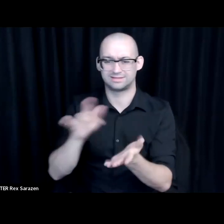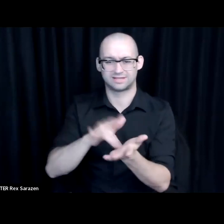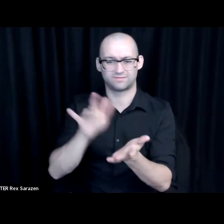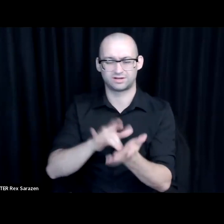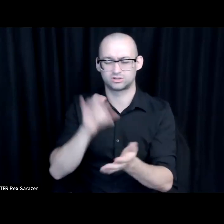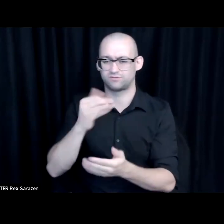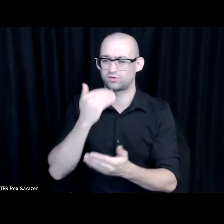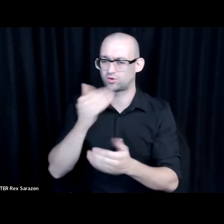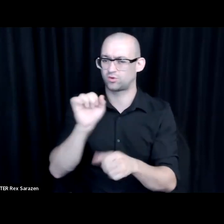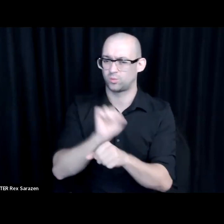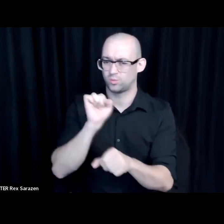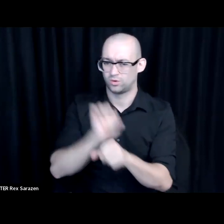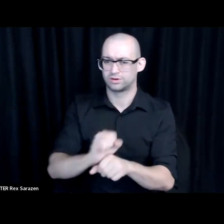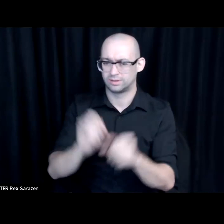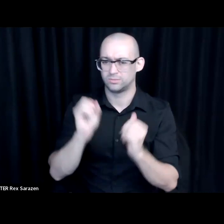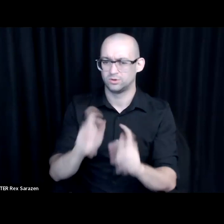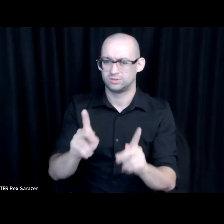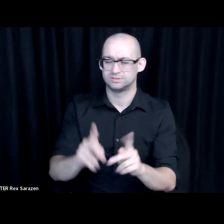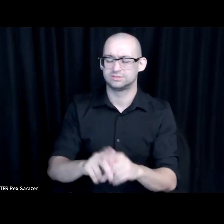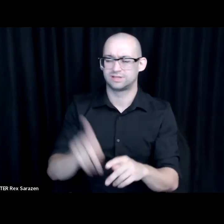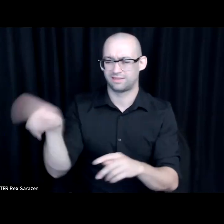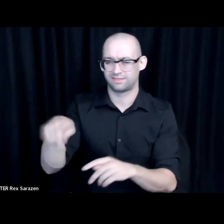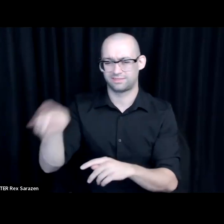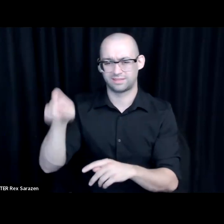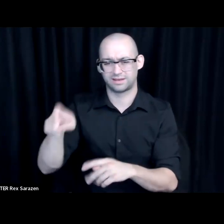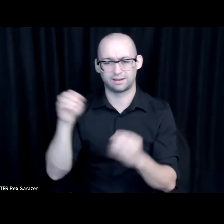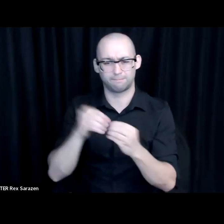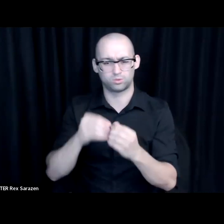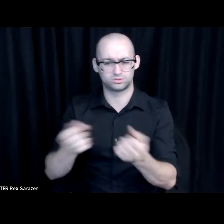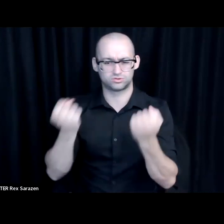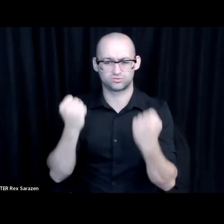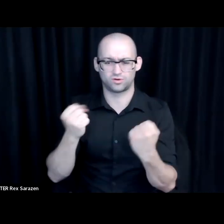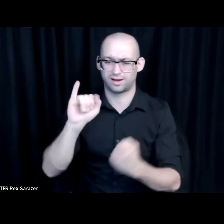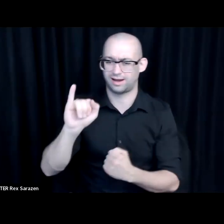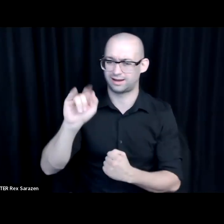that might lack more robust IT capacities. Over the course of this planning process, Tribes